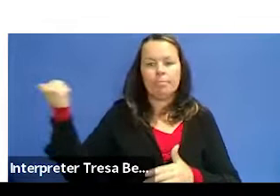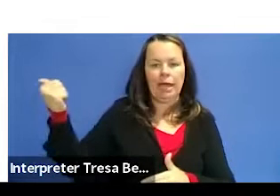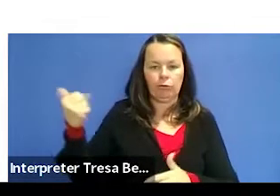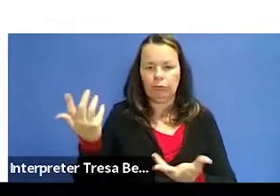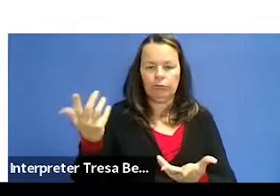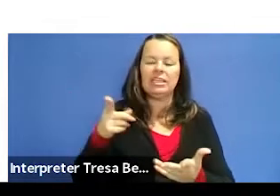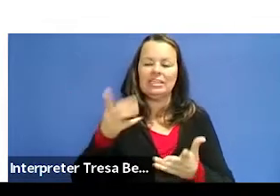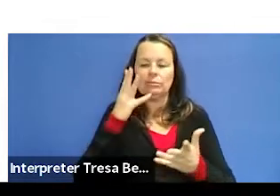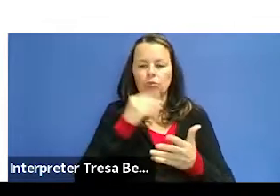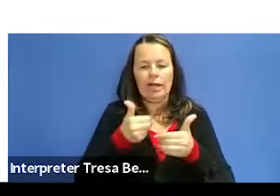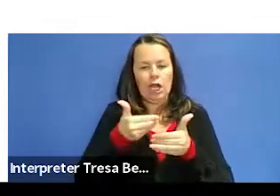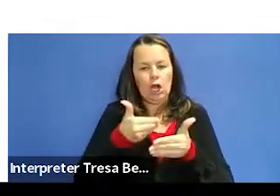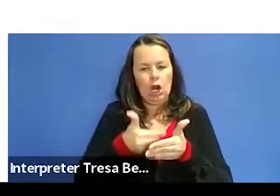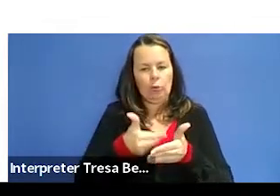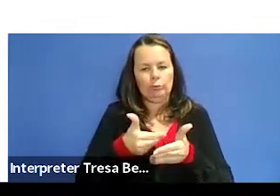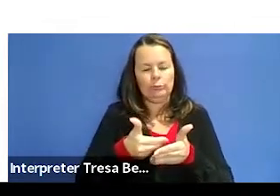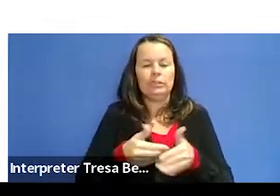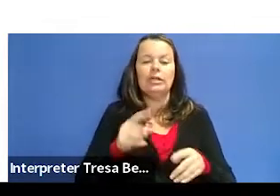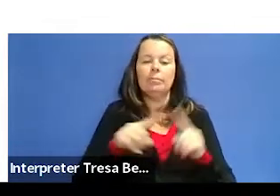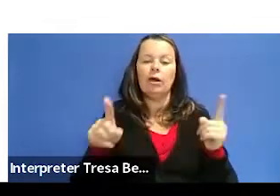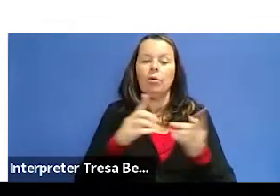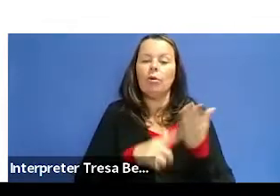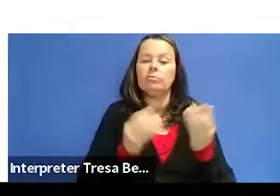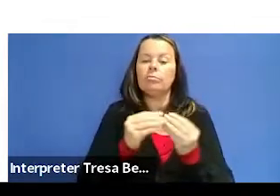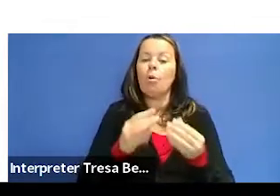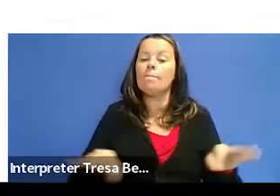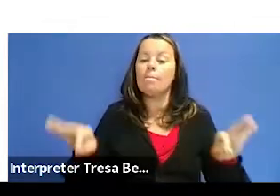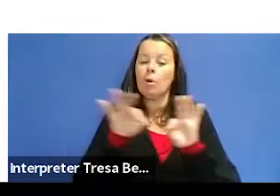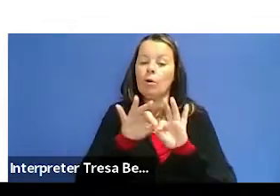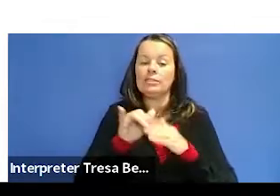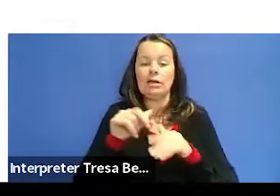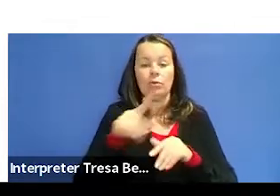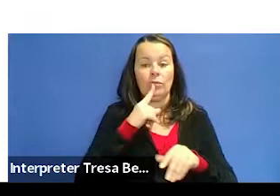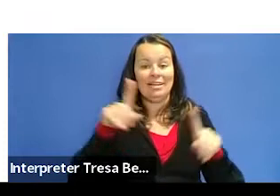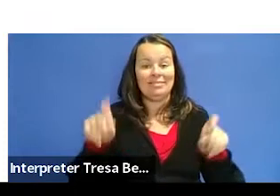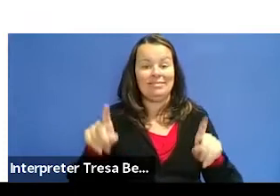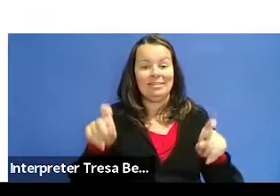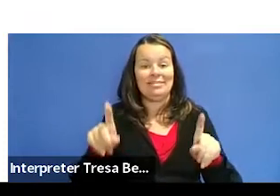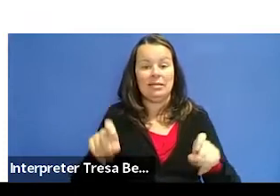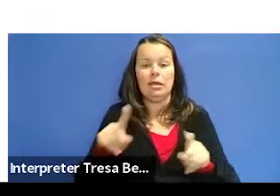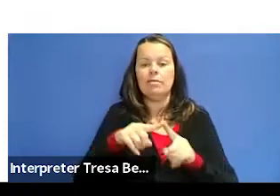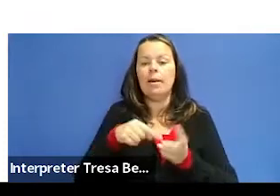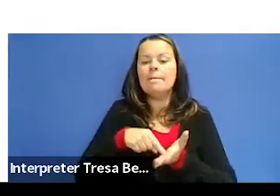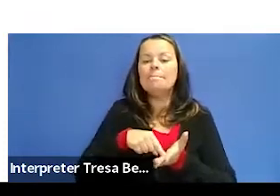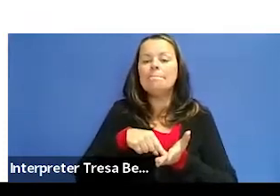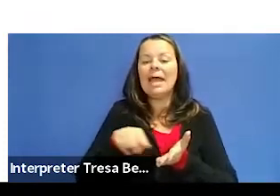What I think was more important is like when we tested the paid mobile apps when